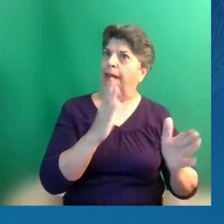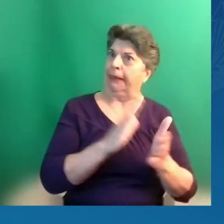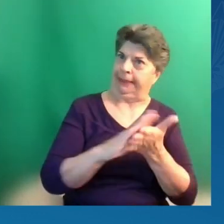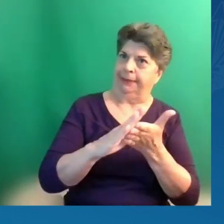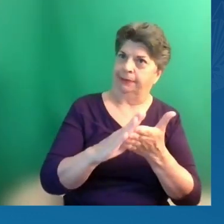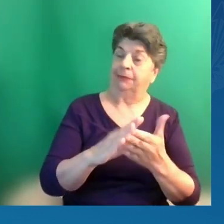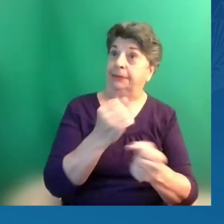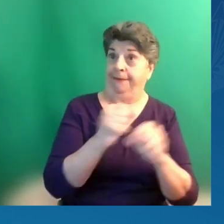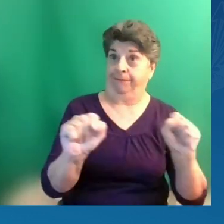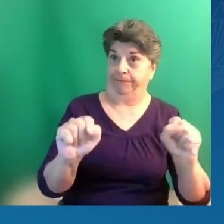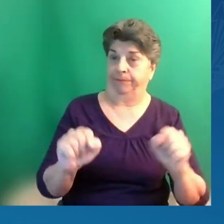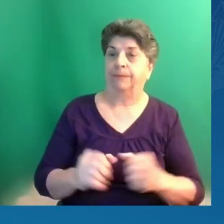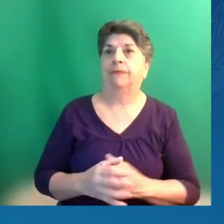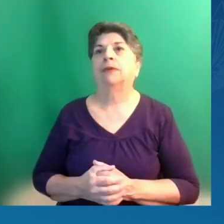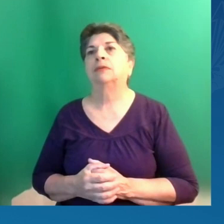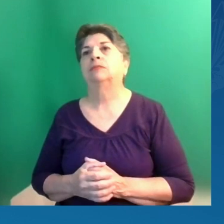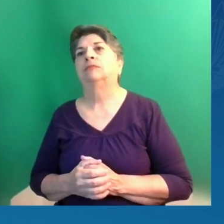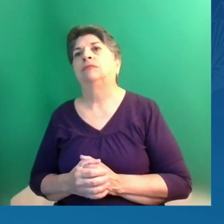which is central to MCC's business model